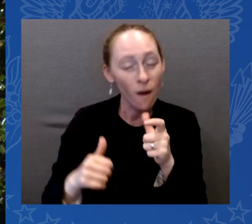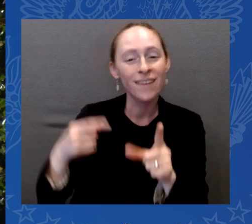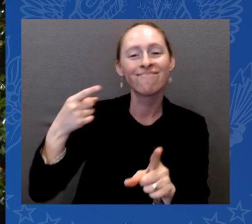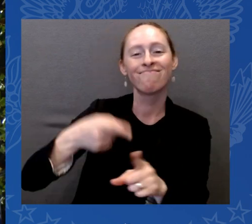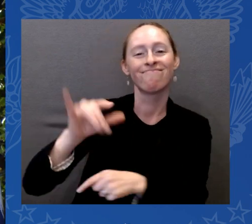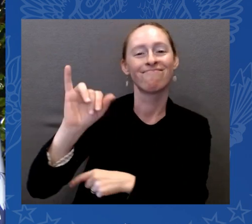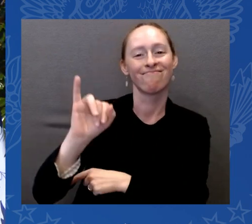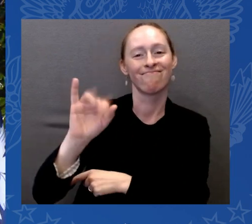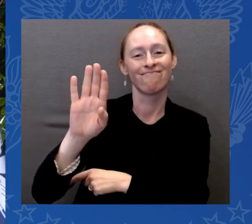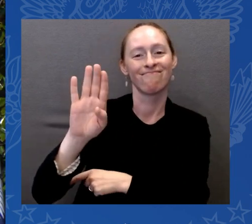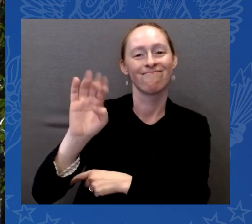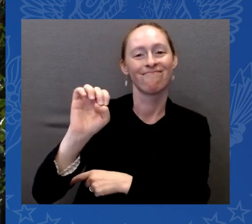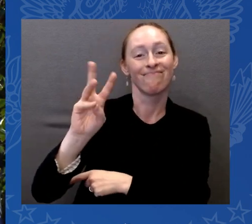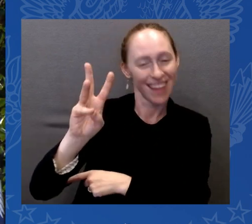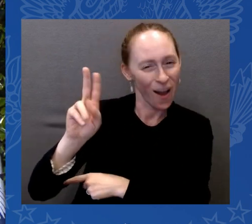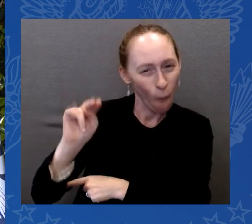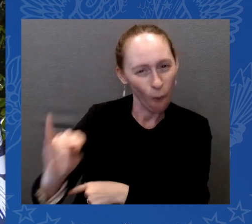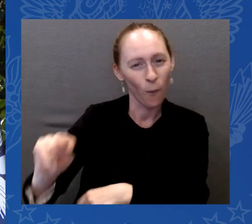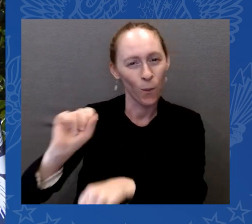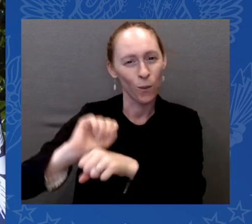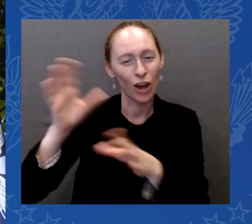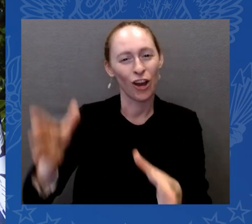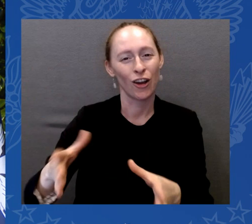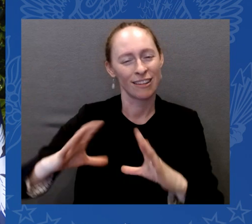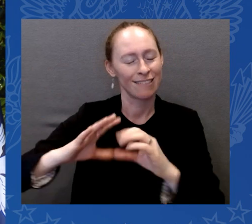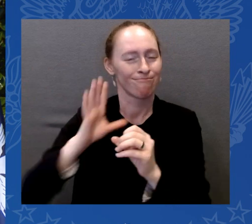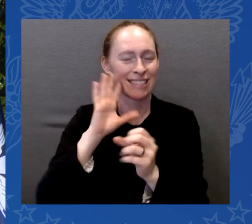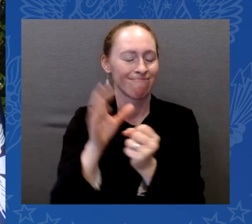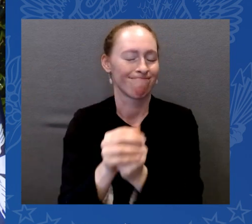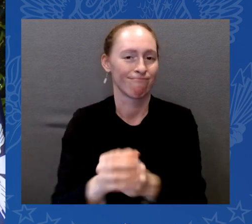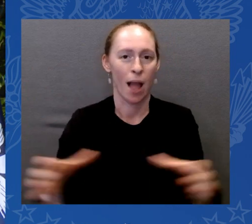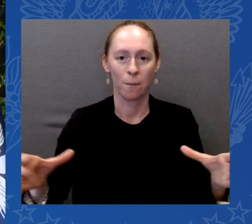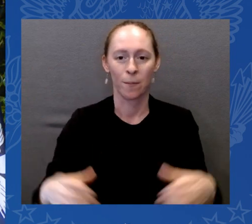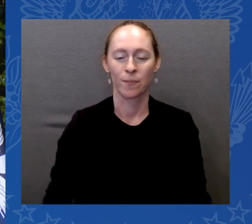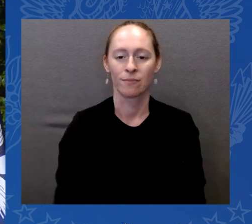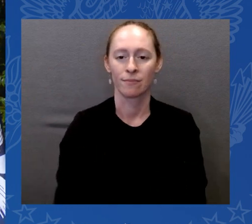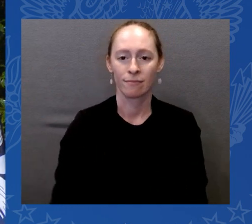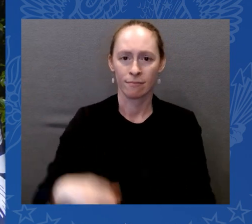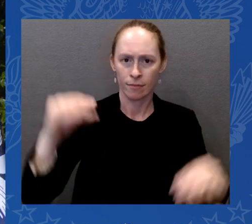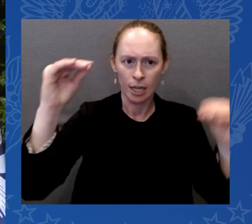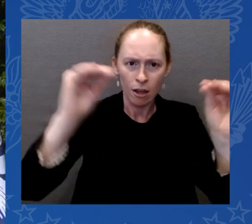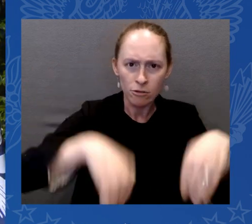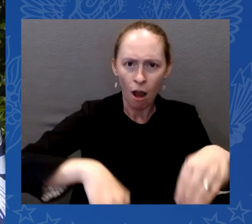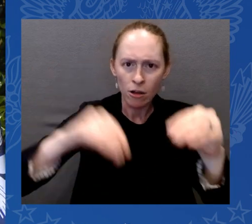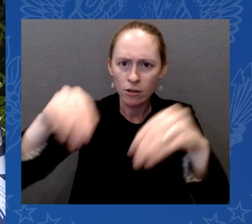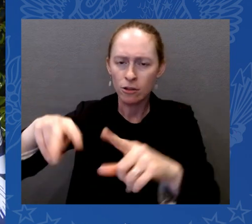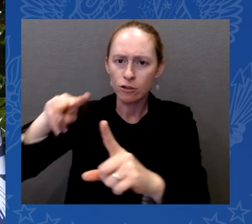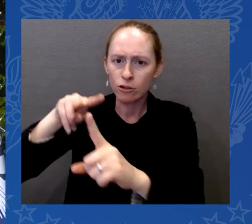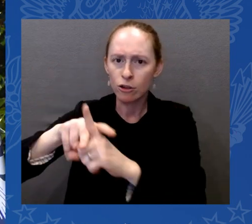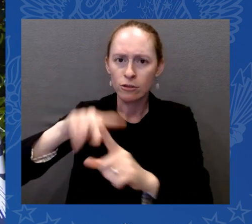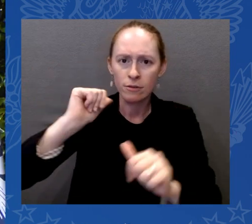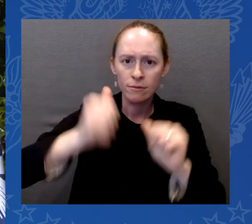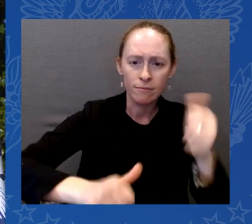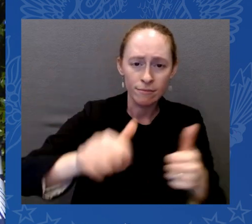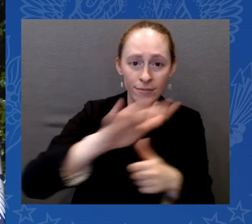And they're all going to be made in America. This law will create good-paying union jobs,